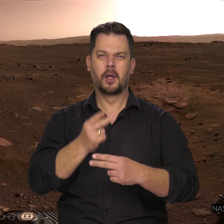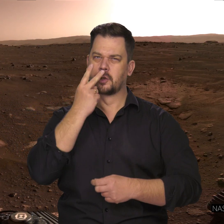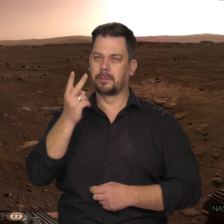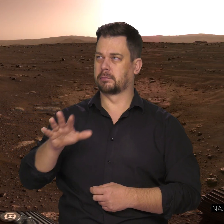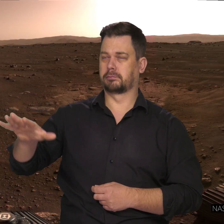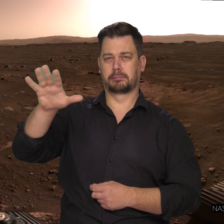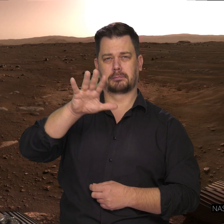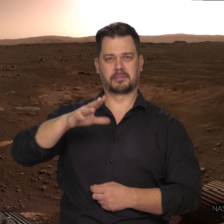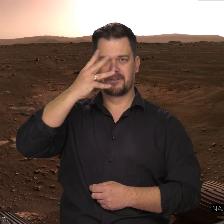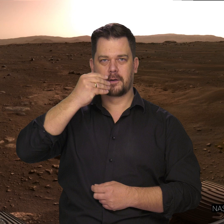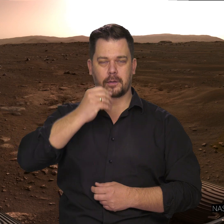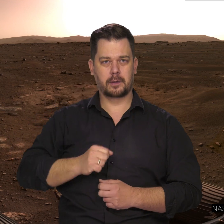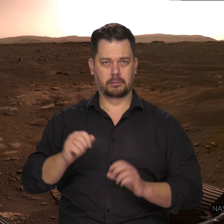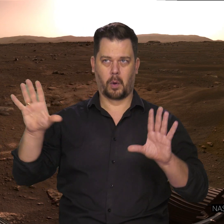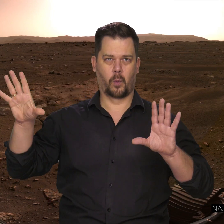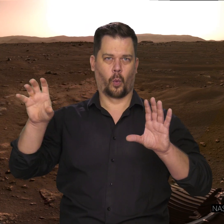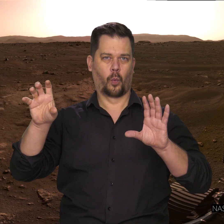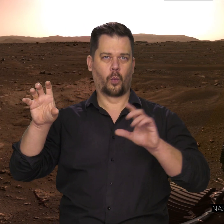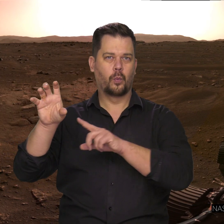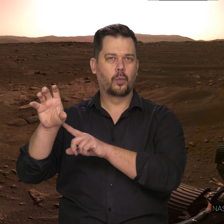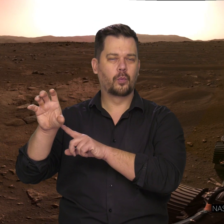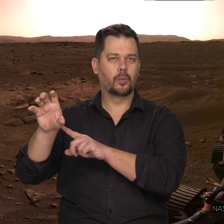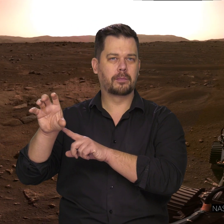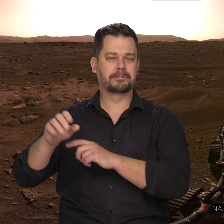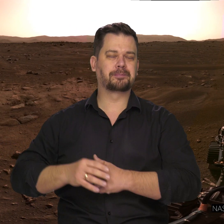Look at the illustration.